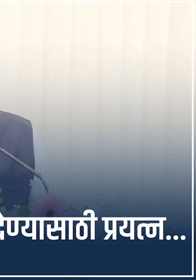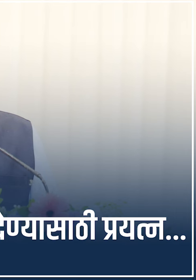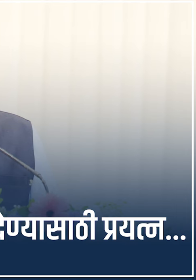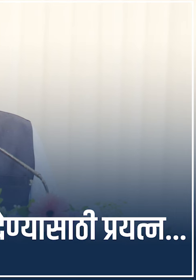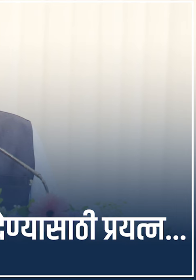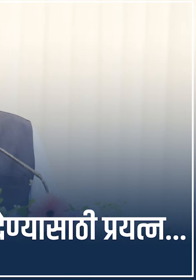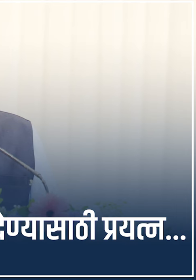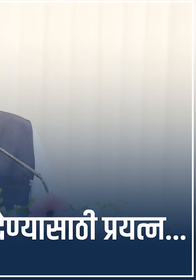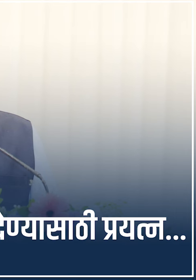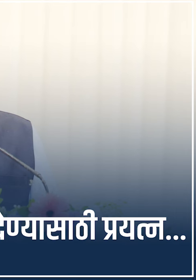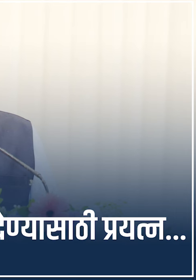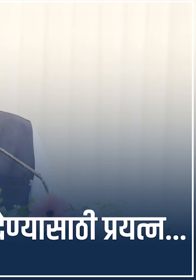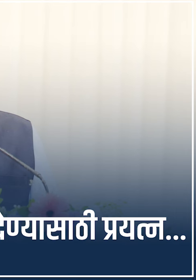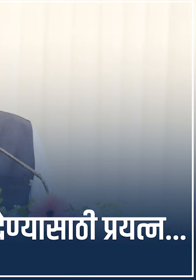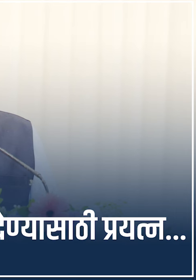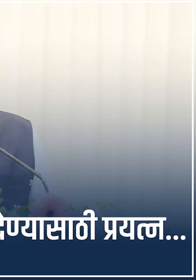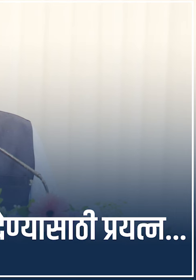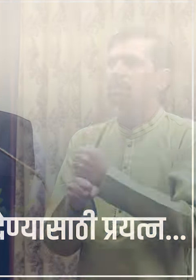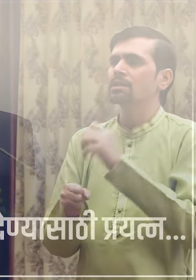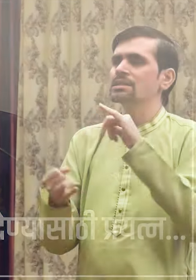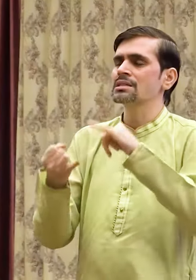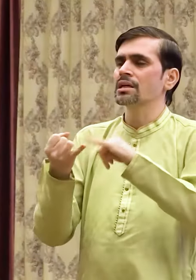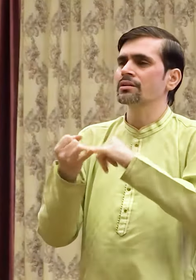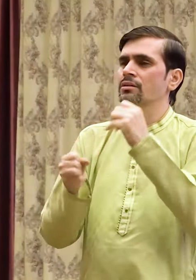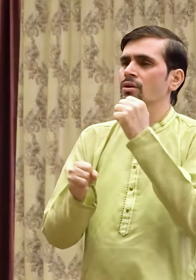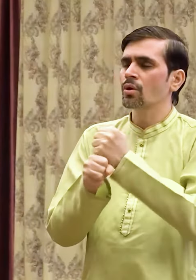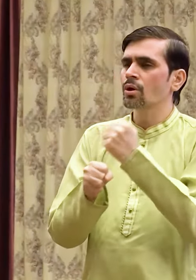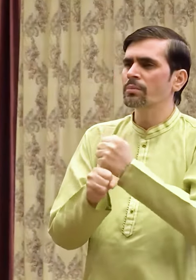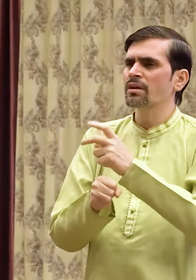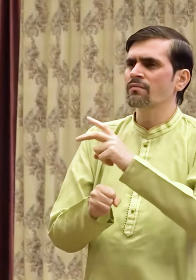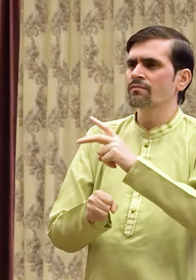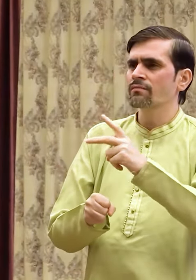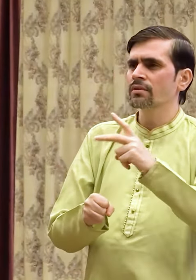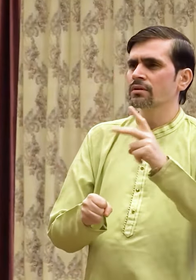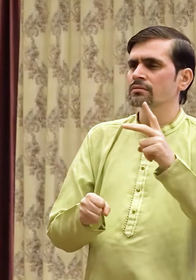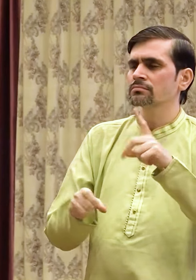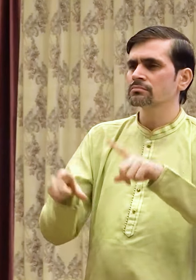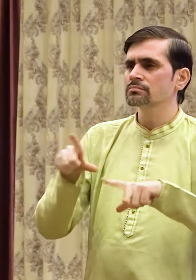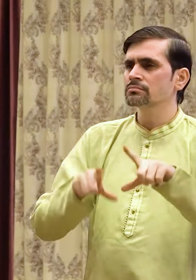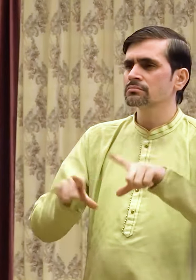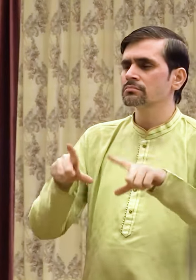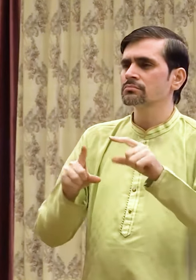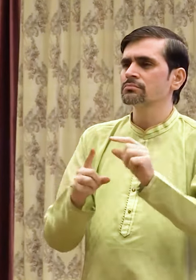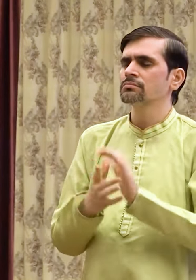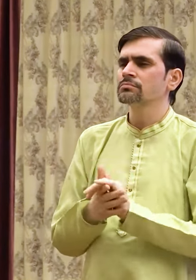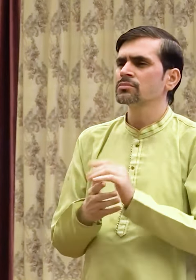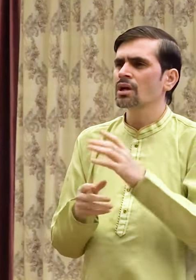Both Central and State governments have started various schemes through which